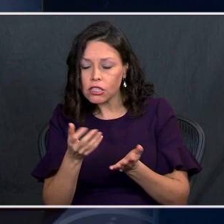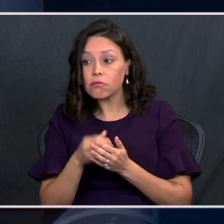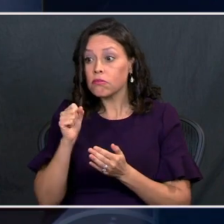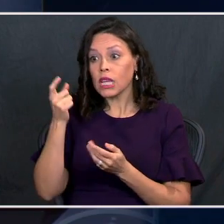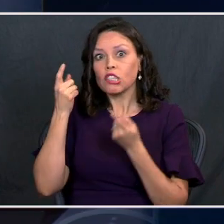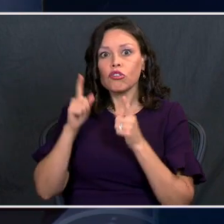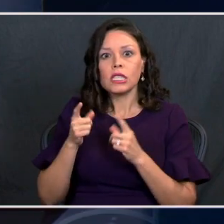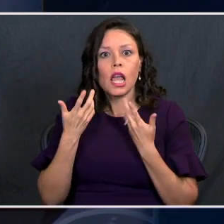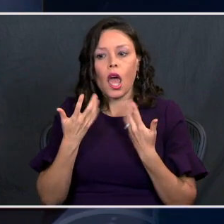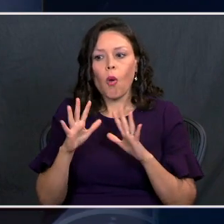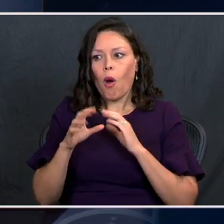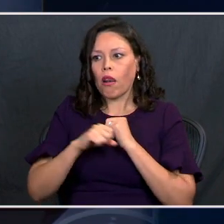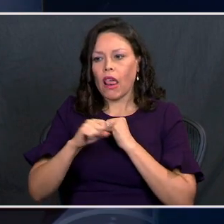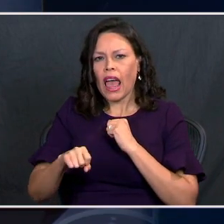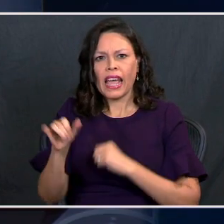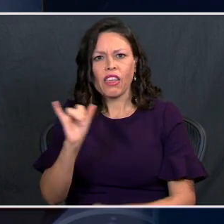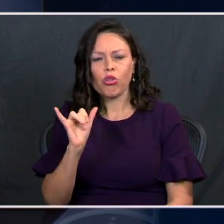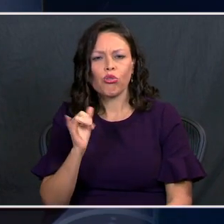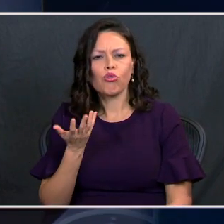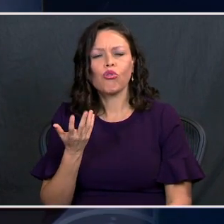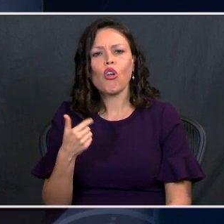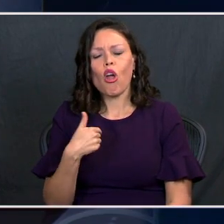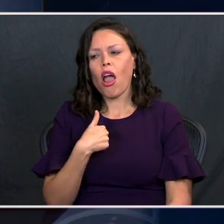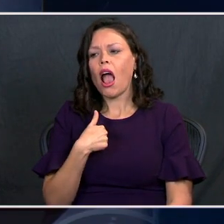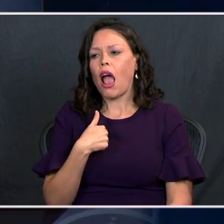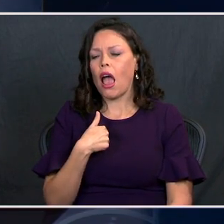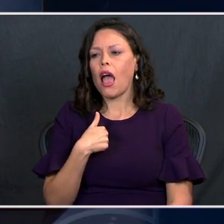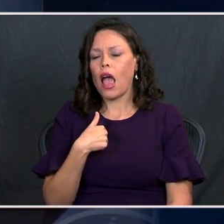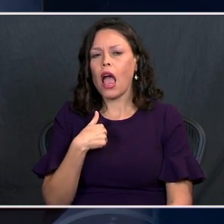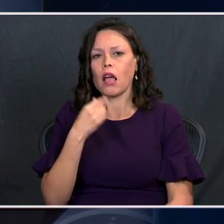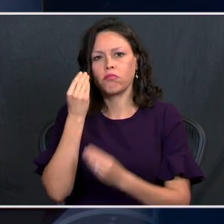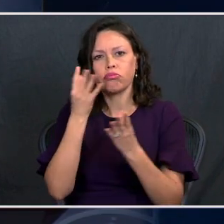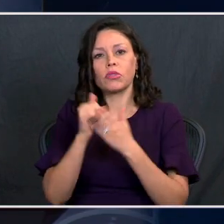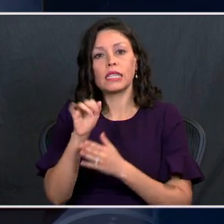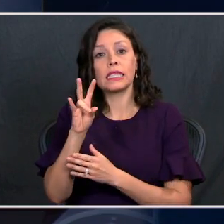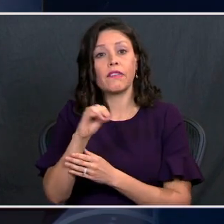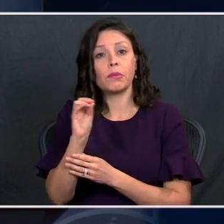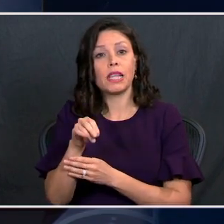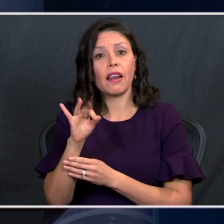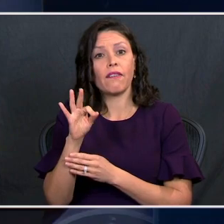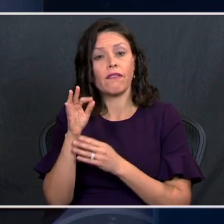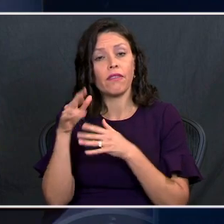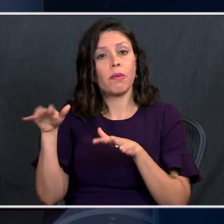He doesn't want there to be delay either. And I would note that 70 percent of the public agrees with what you just said,